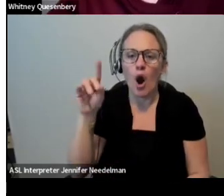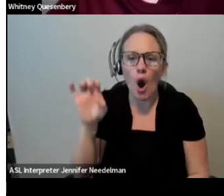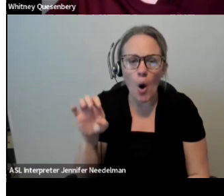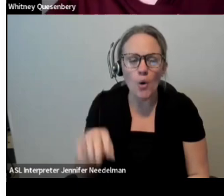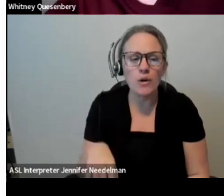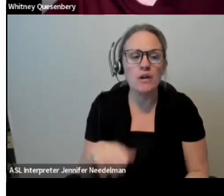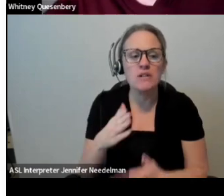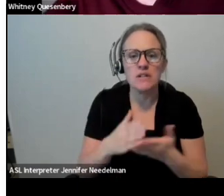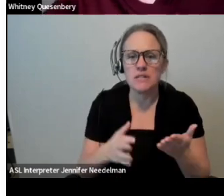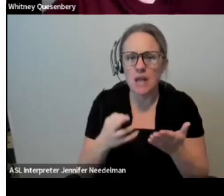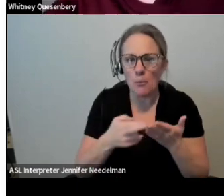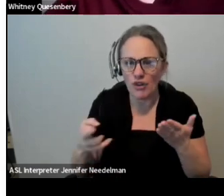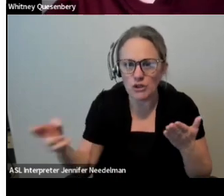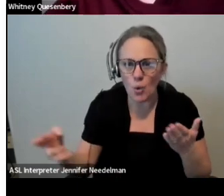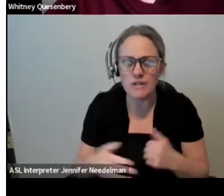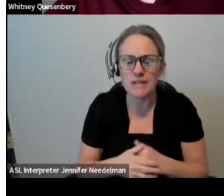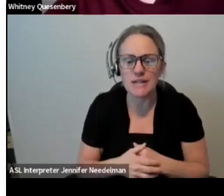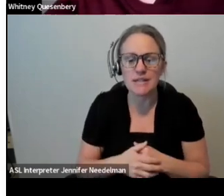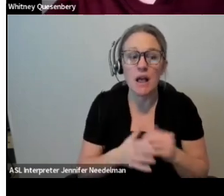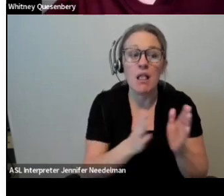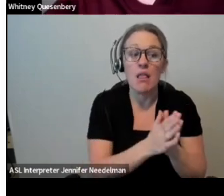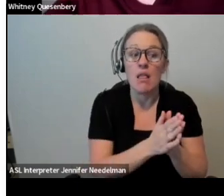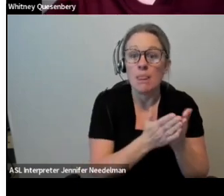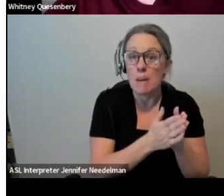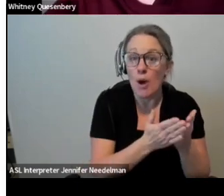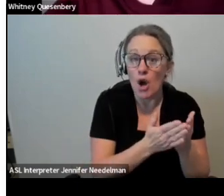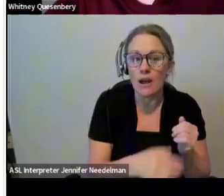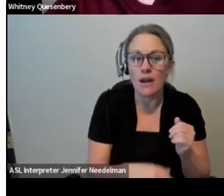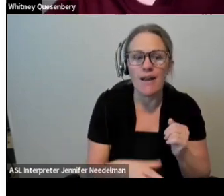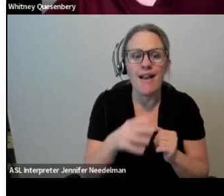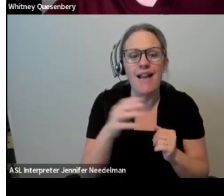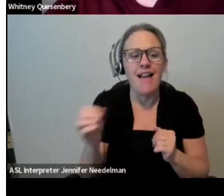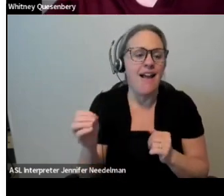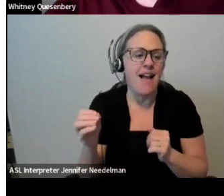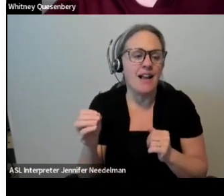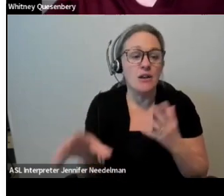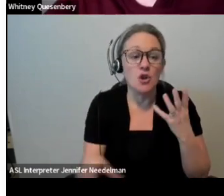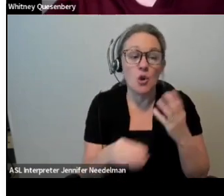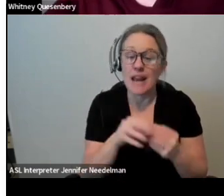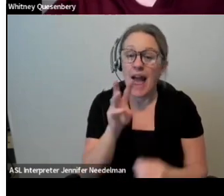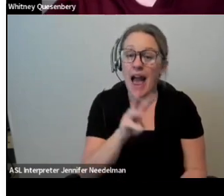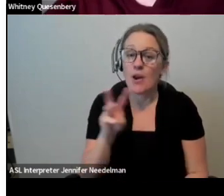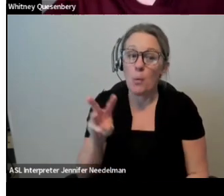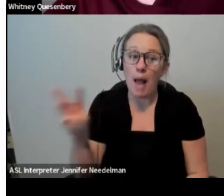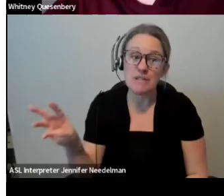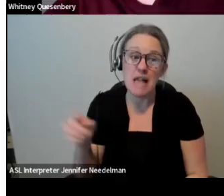One is just the book also at a site called knowaboutaccessibility.org.